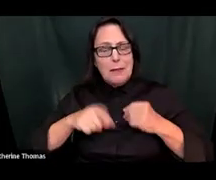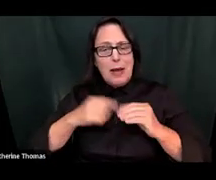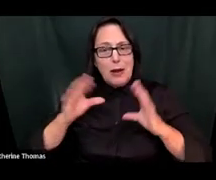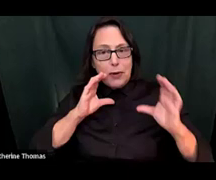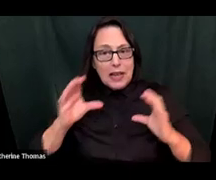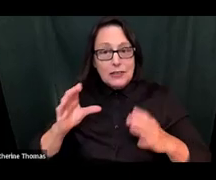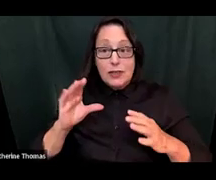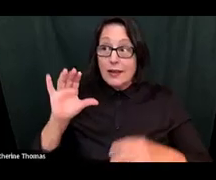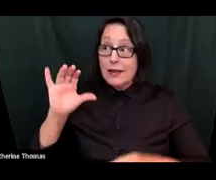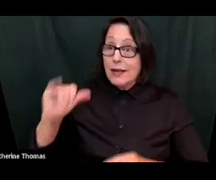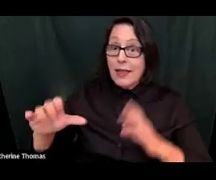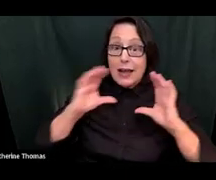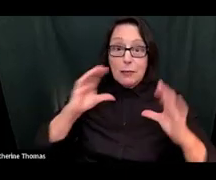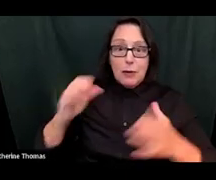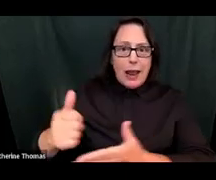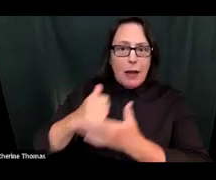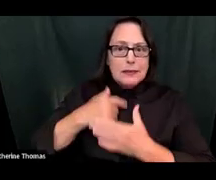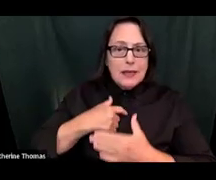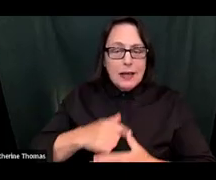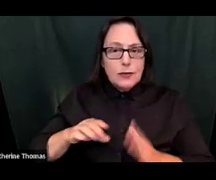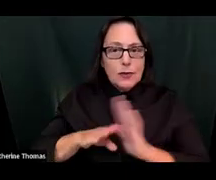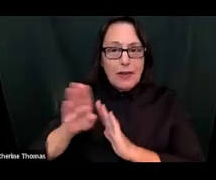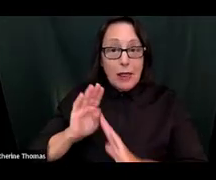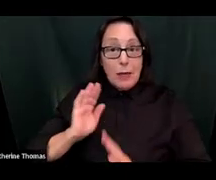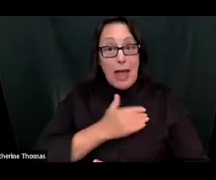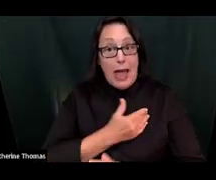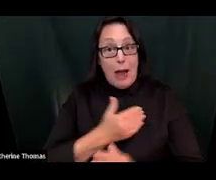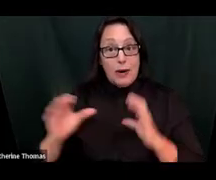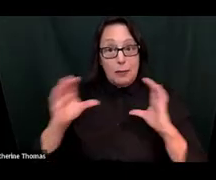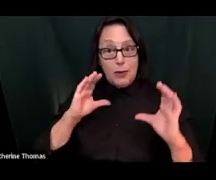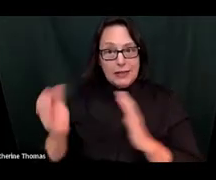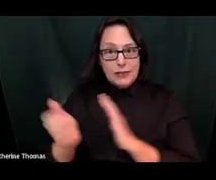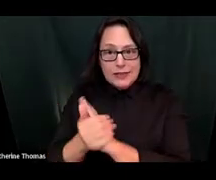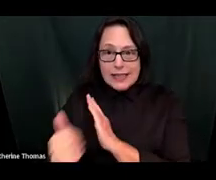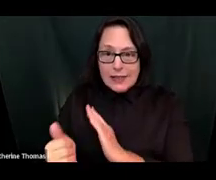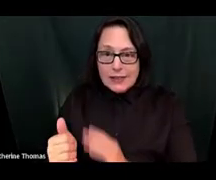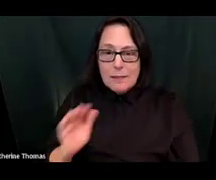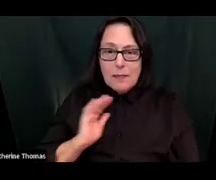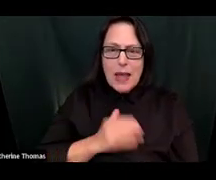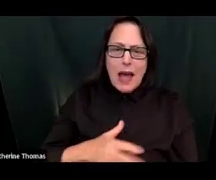communication. And helps us develop our communication skills. Our hearing and